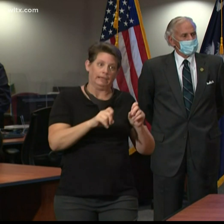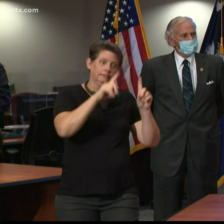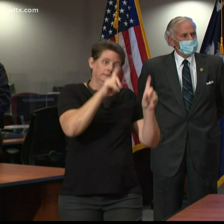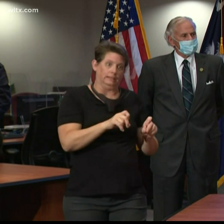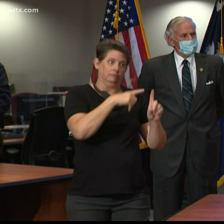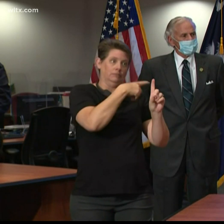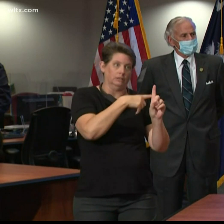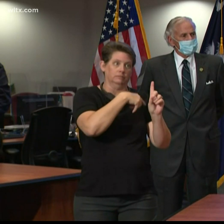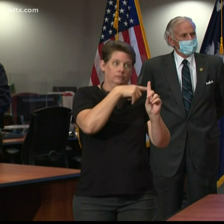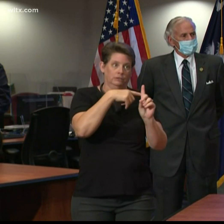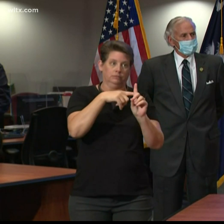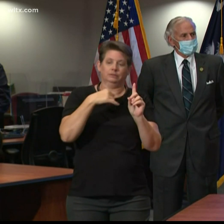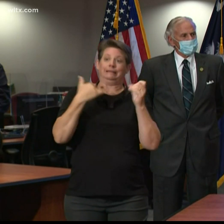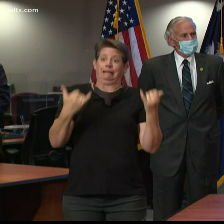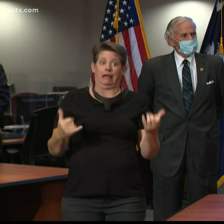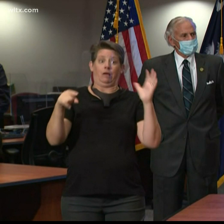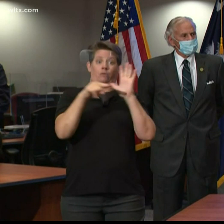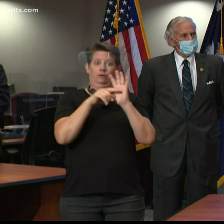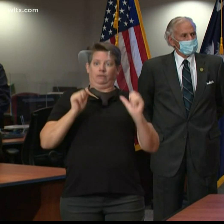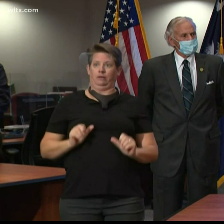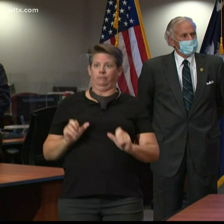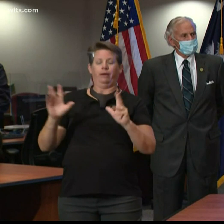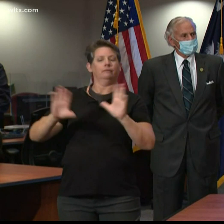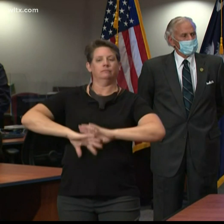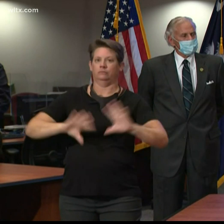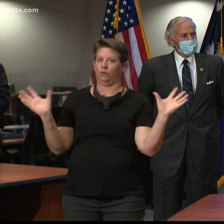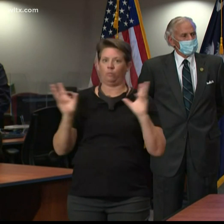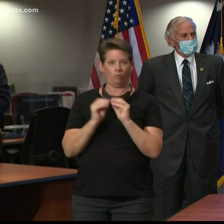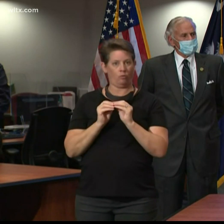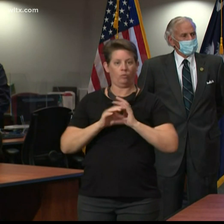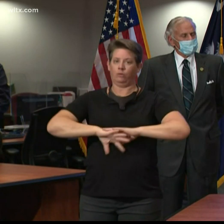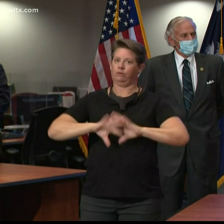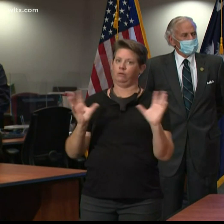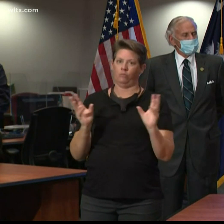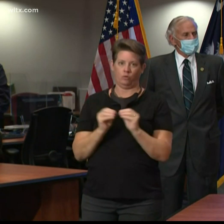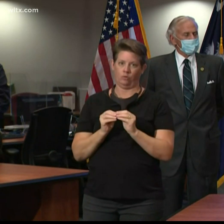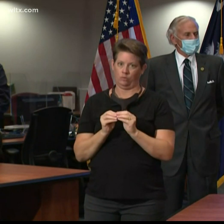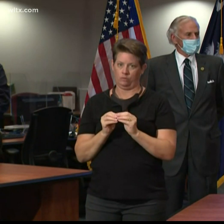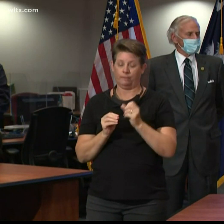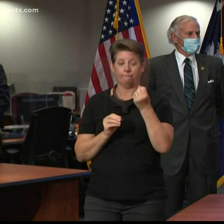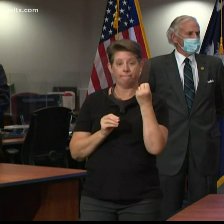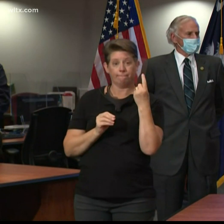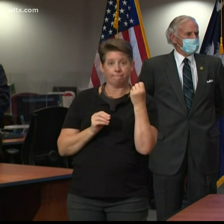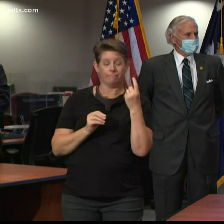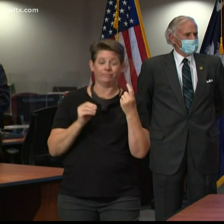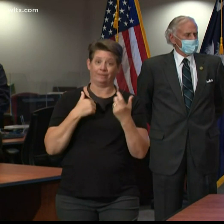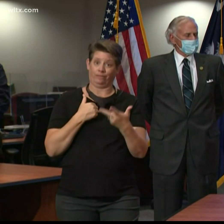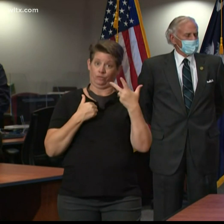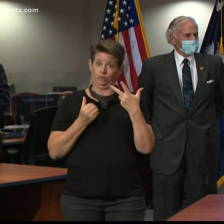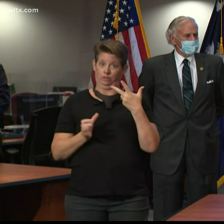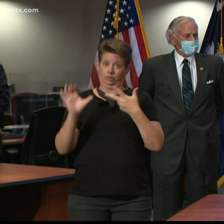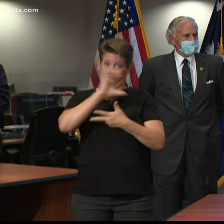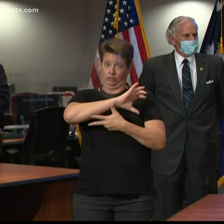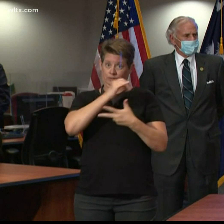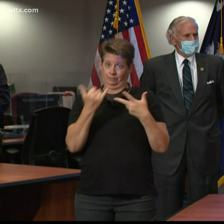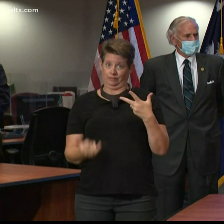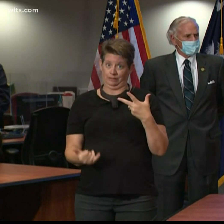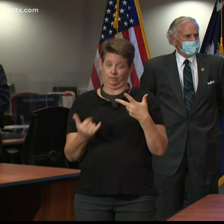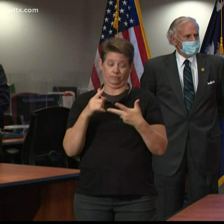NEGATIVE TEST MAY BE RELEASED BASED ON RECOVERY OF4@ SYMPTOMS. NEGATIVE TEST MAY BE RELEASED BASED ON RECOVERY OF4@ SYMPTOMS. INSTEAD4@ NEGATIVE TEST MAY BE RELEASED BASED ON RECOVERY OF4@ SYMPTOMS. INSTEAD4@ OF NEGATIVE TEST MAY BE RELEASED BASED ON RECOVERY OF4@ SYMPTOMS. INSTEAD4@ OF TESTED NEGATIVE TEST MAY BE RELEASED BASED ON RECOVERY OF4@ SYMPTOMS. INSTEAD4@ OF TESTED REPEATEDLY4 BASED ON RECOVERY OF4@ SYMPTOMS. INSTEAD4@ OF TESTED REPEATEDLY4 BASED ON RECOVERY OF4@ SYMPTOMS. INSTEAD4@ OF TESTED REPEATEDLY4 PERSON BASED ON RECOVERY OF4@ SYMPTOMS. INSTEAD4@ OF TESTED REPEATEDLY4 PERSON MAY BASED ON RECOVERY OF4@ SYMPTOMS. INSTEAD4@ OF TESTED REPEATEDLY4 PERSON MAY BE